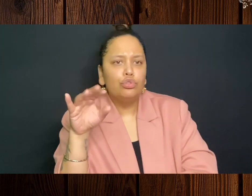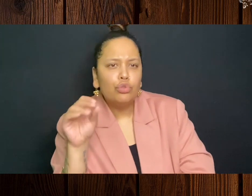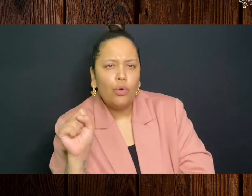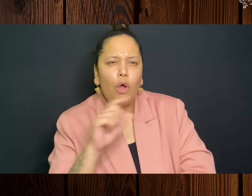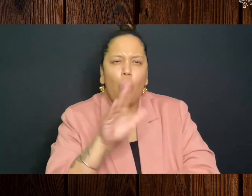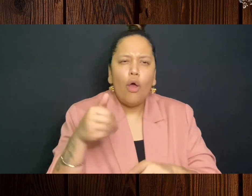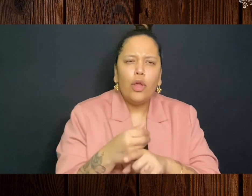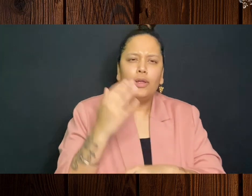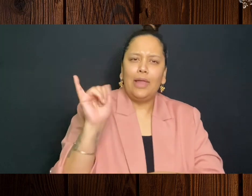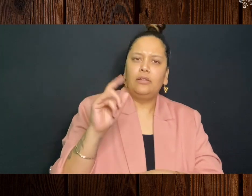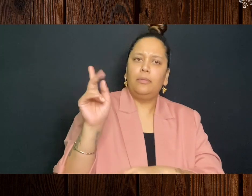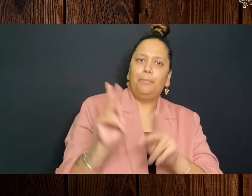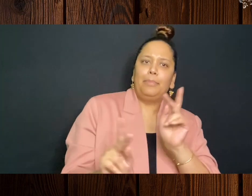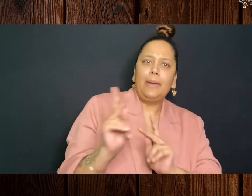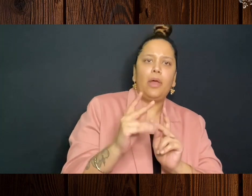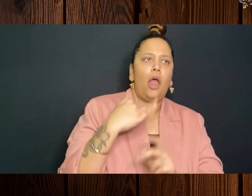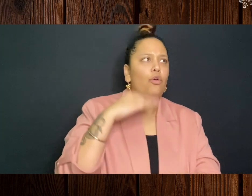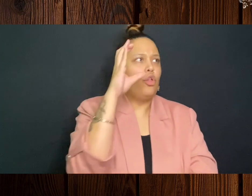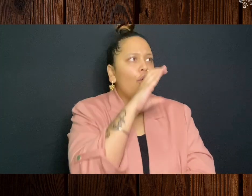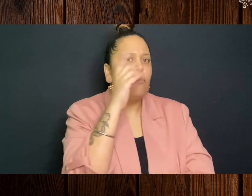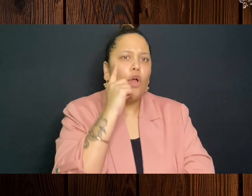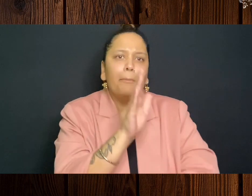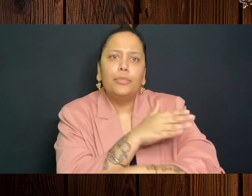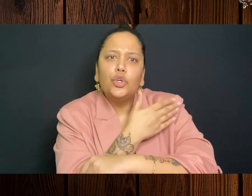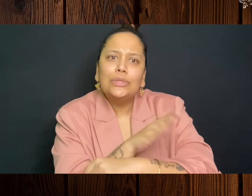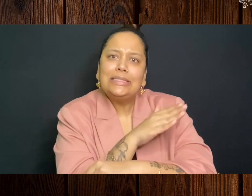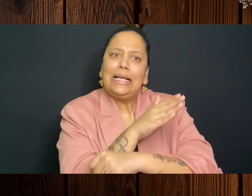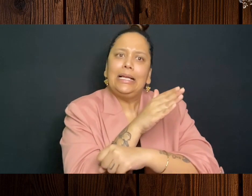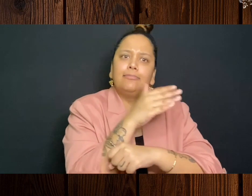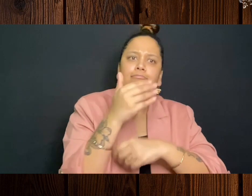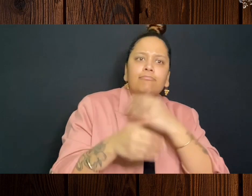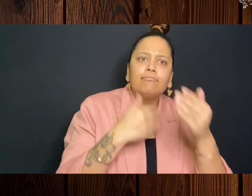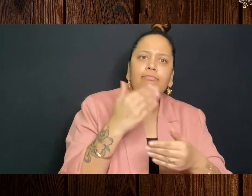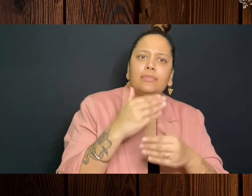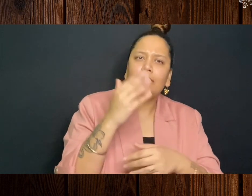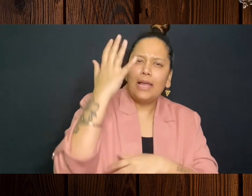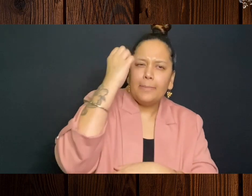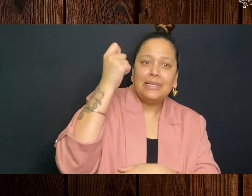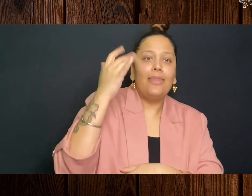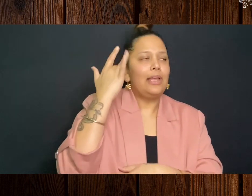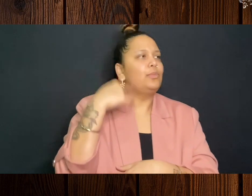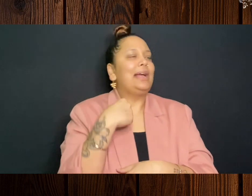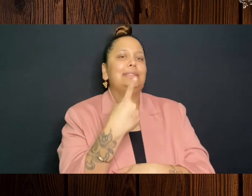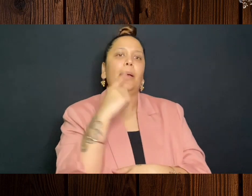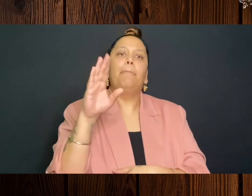the day, where are the people that I always look for music in that sense? So that's why I said Bob Marley first, you know,